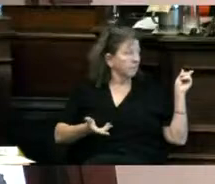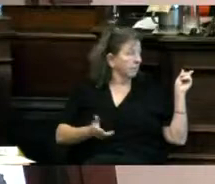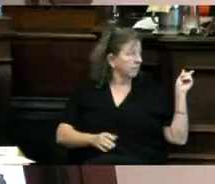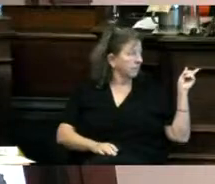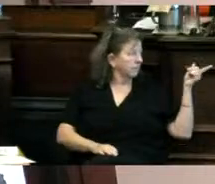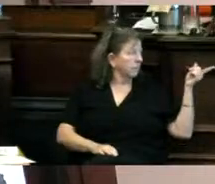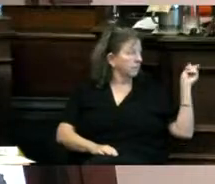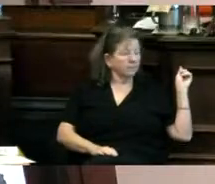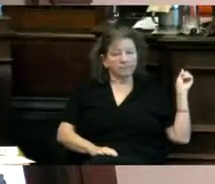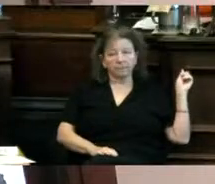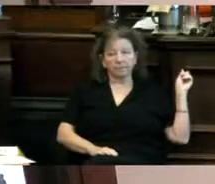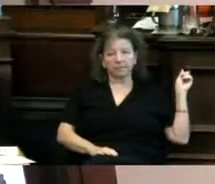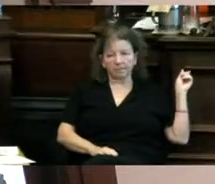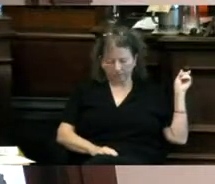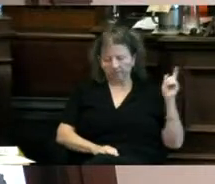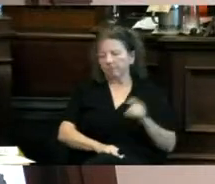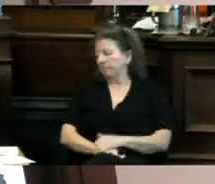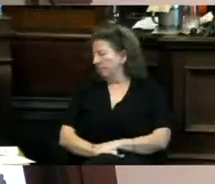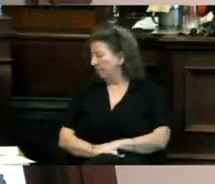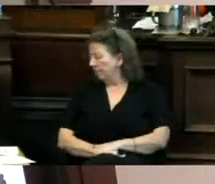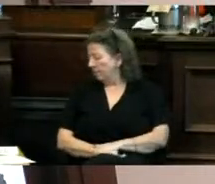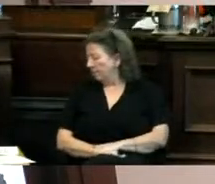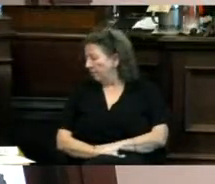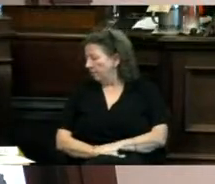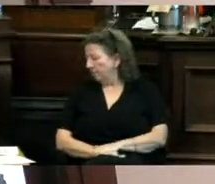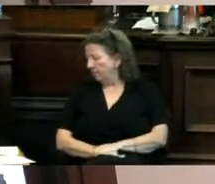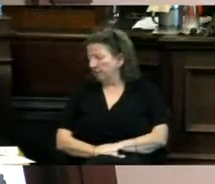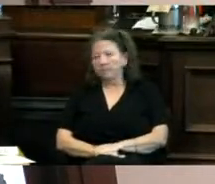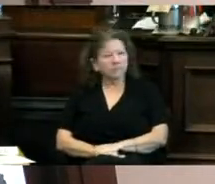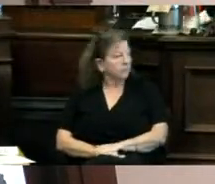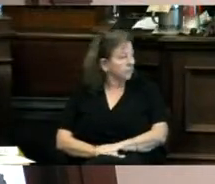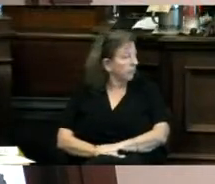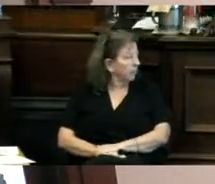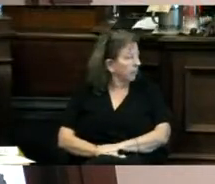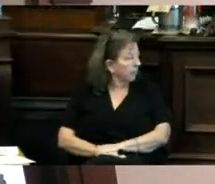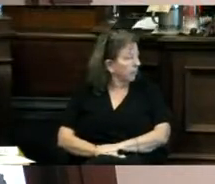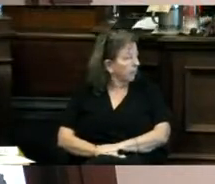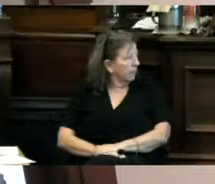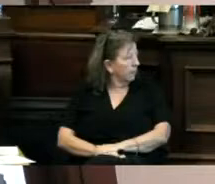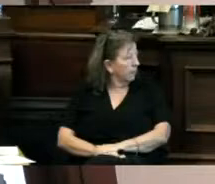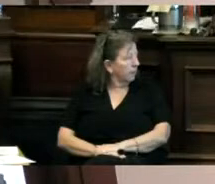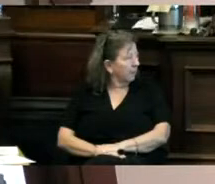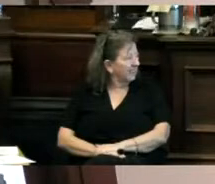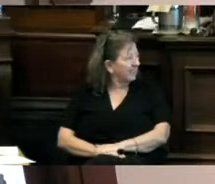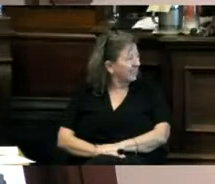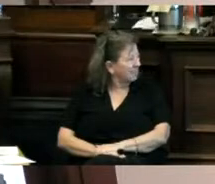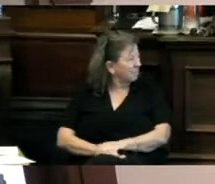Patterson here. Council member. Smith. Vice president. Harris